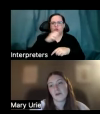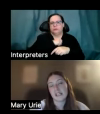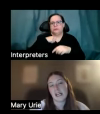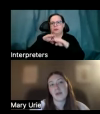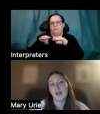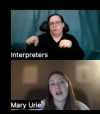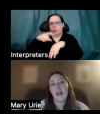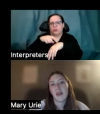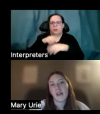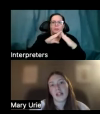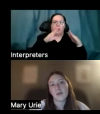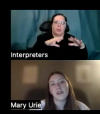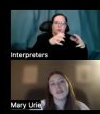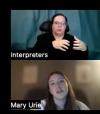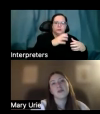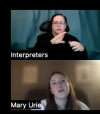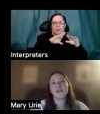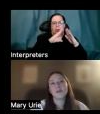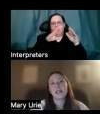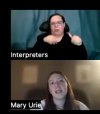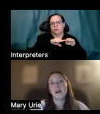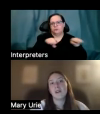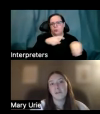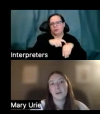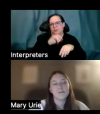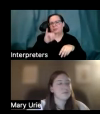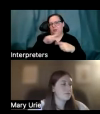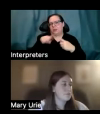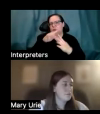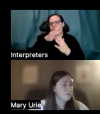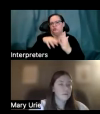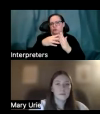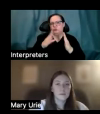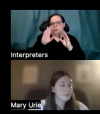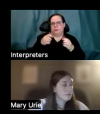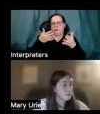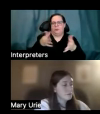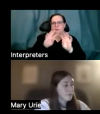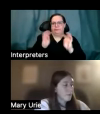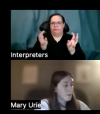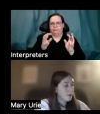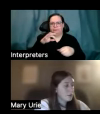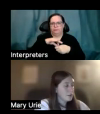floor time. That's when they're scheduled to be on floor. All